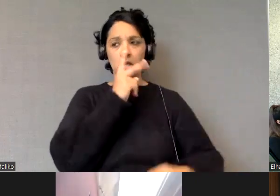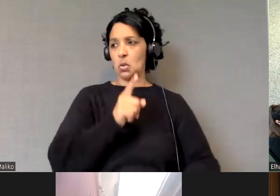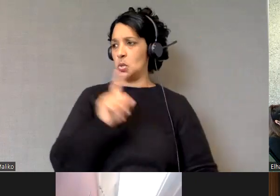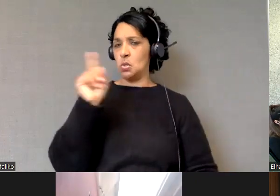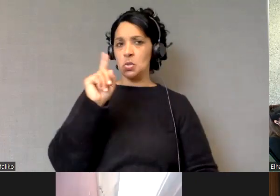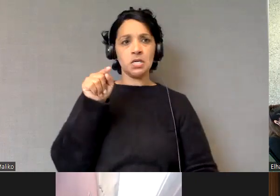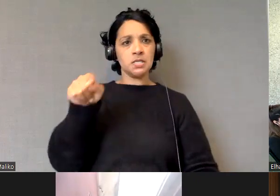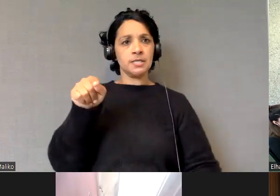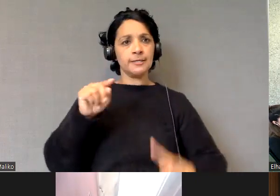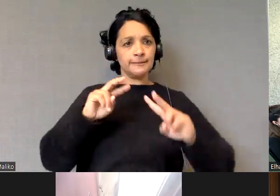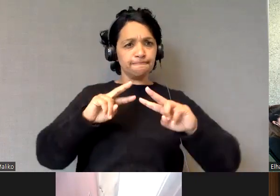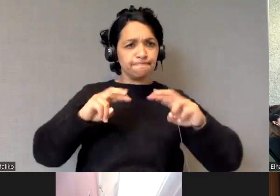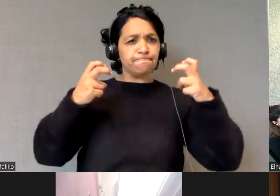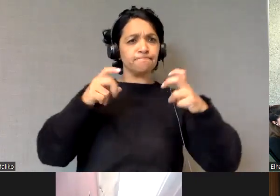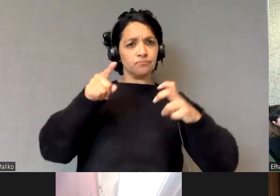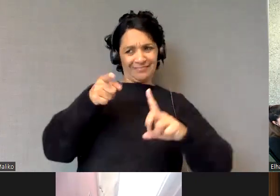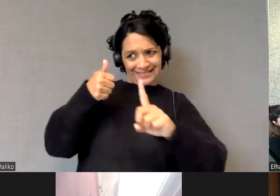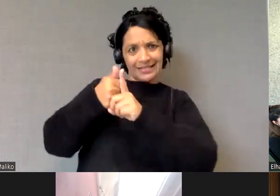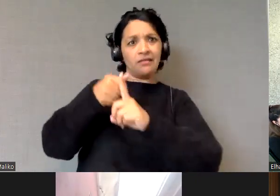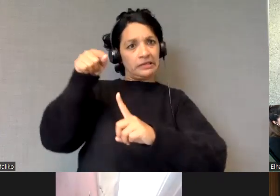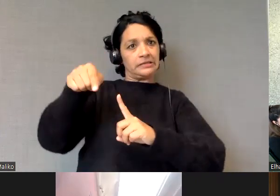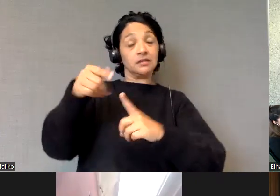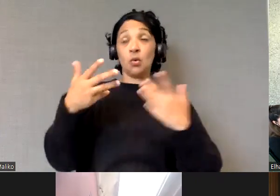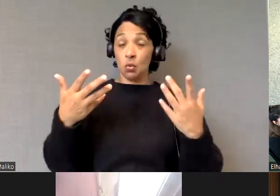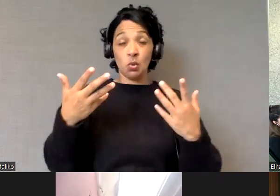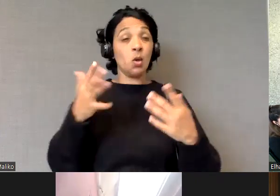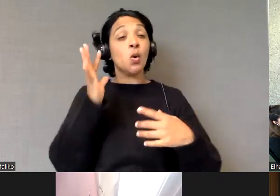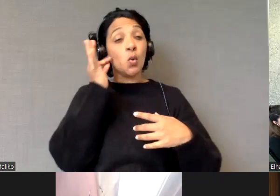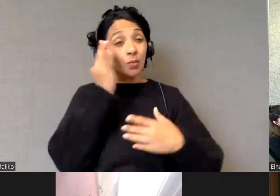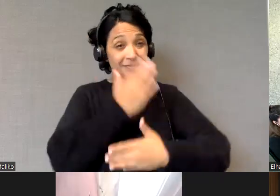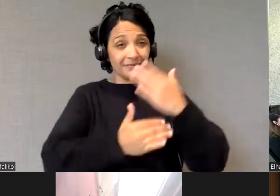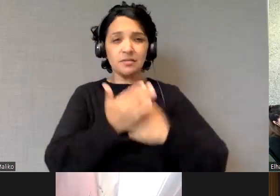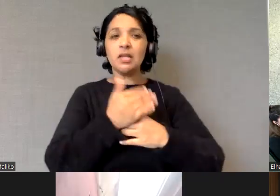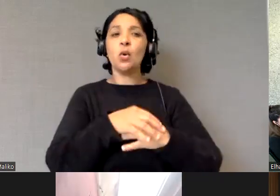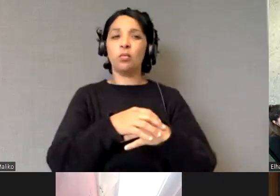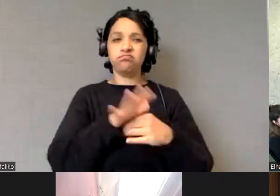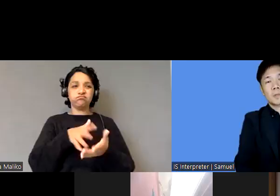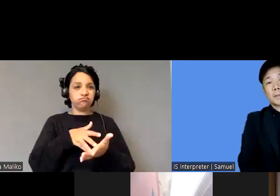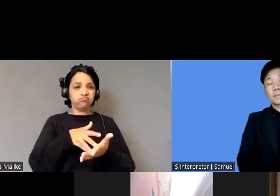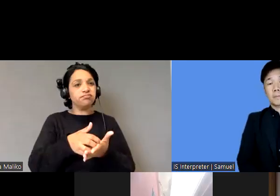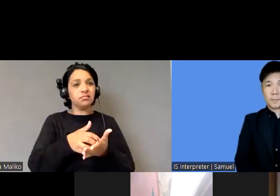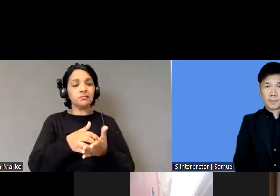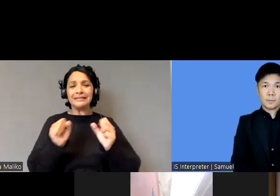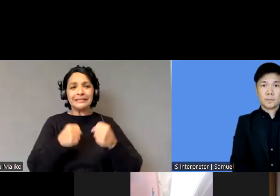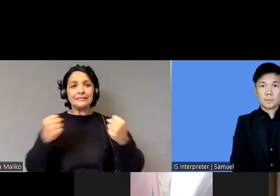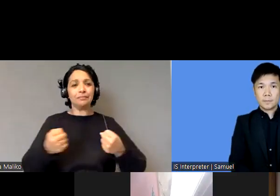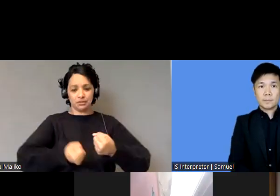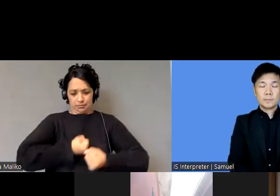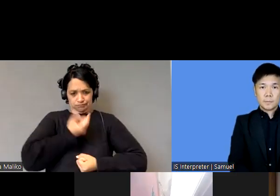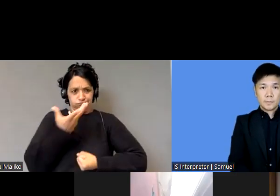is happening. So women with disabilities are vulnerable, are unable to speak out of what is happening